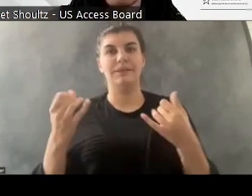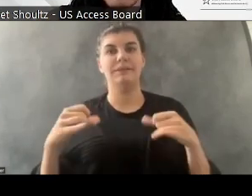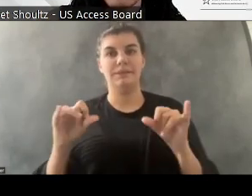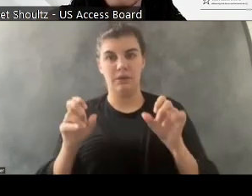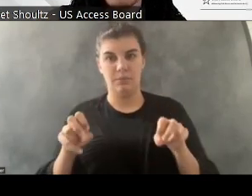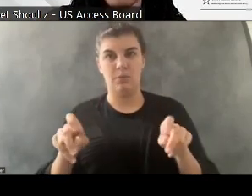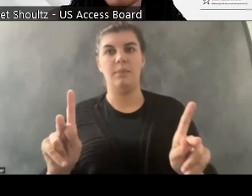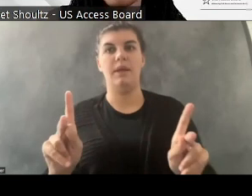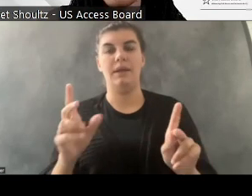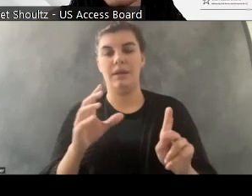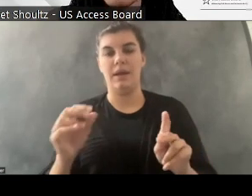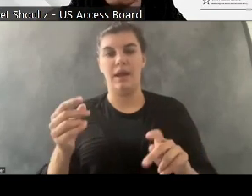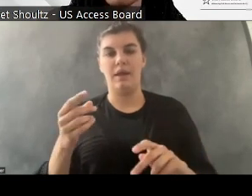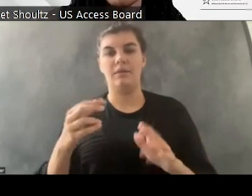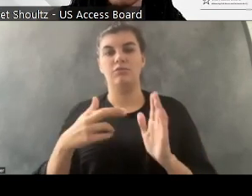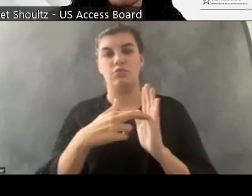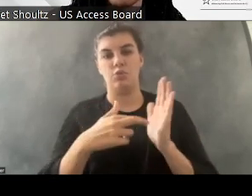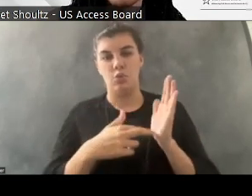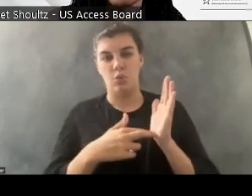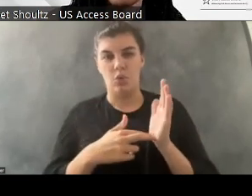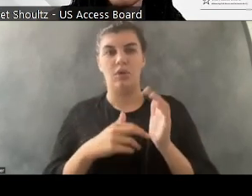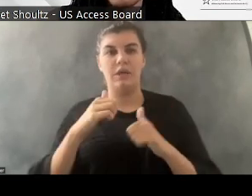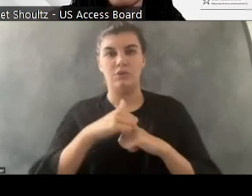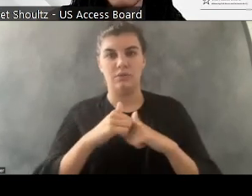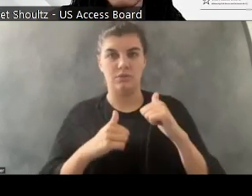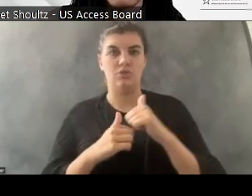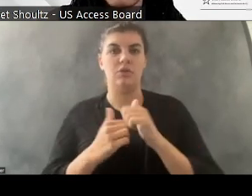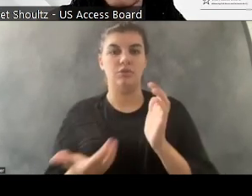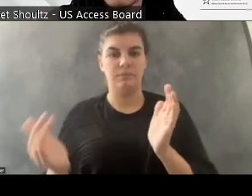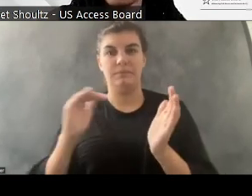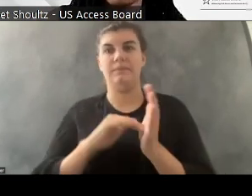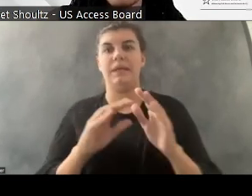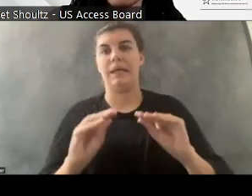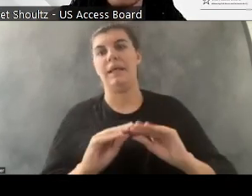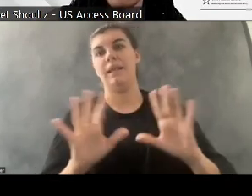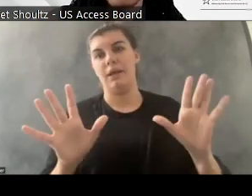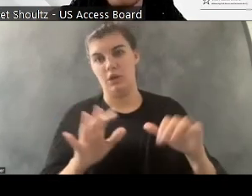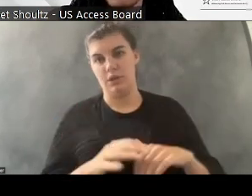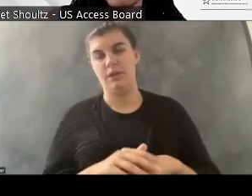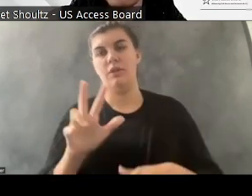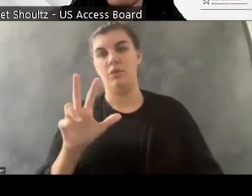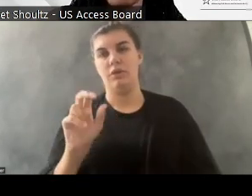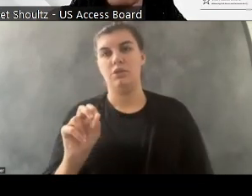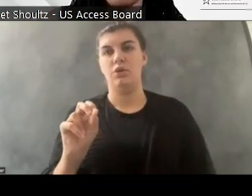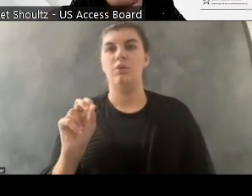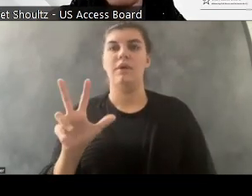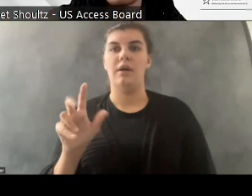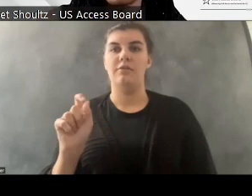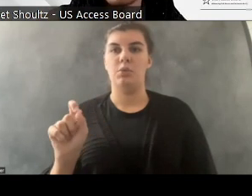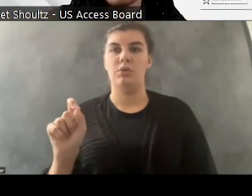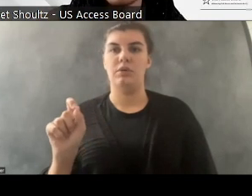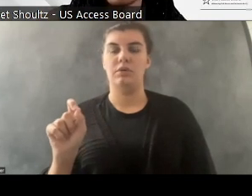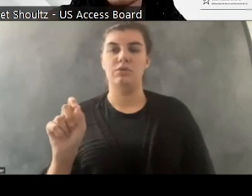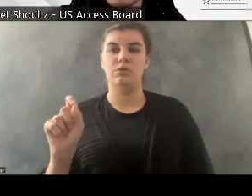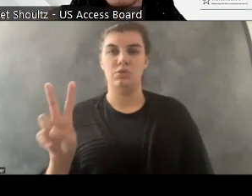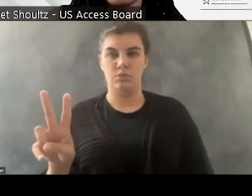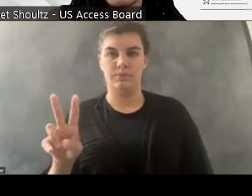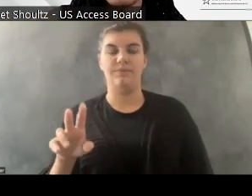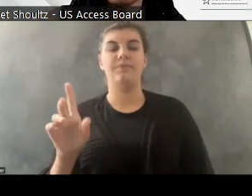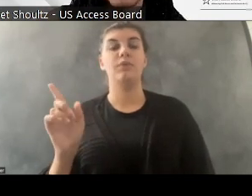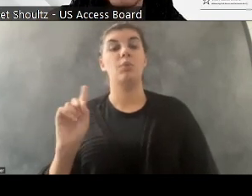permitted and the provision has been restructured for clarity at 305.2. So where you're allowed a